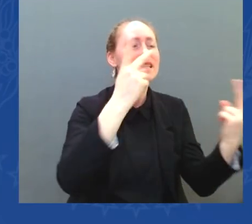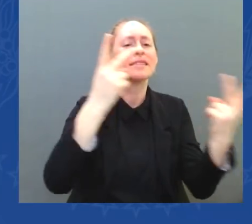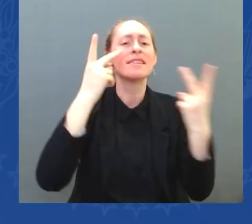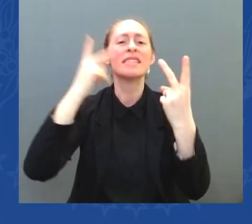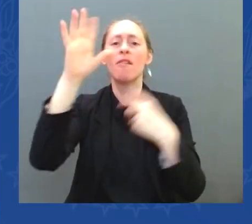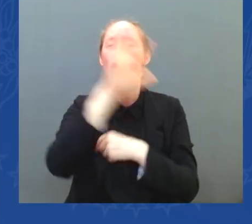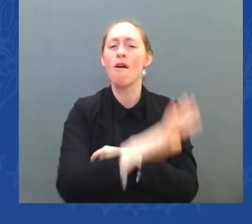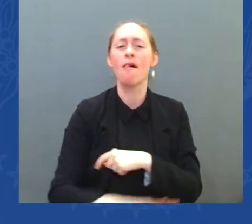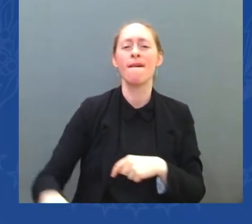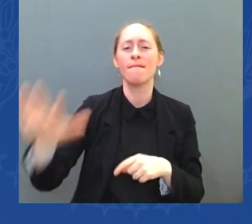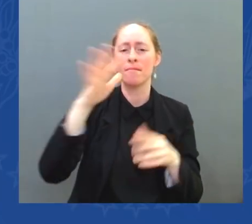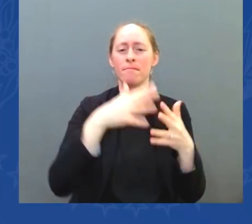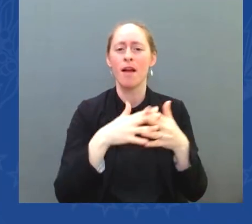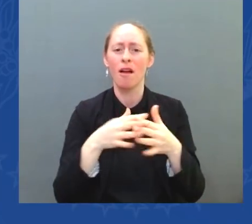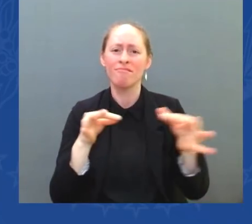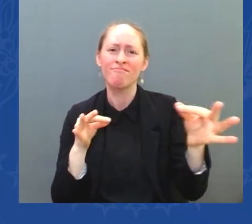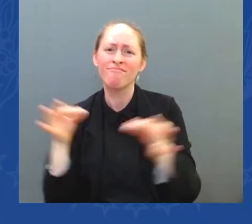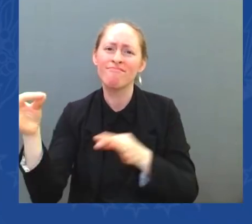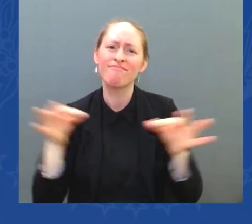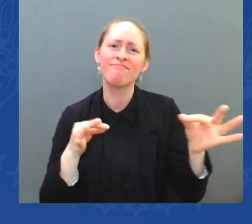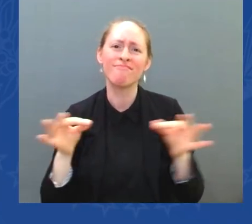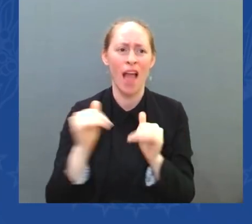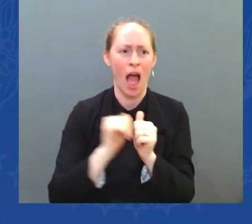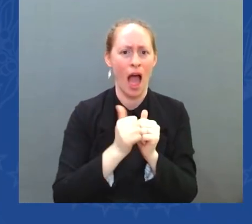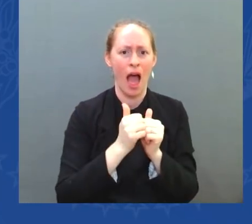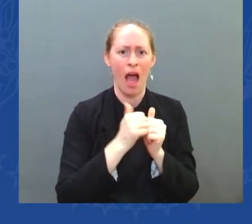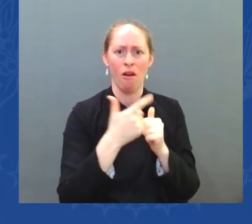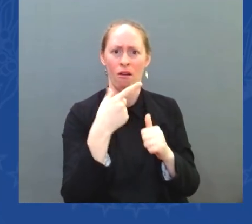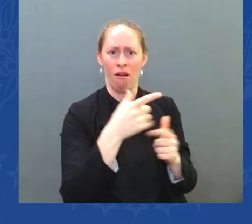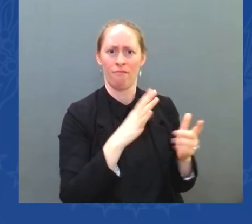to make sure that the investments we're making reach rural communities --